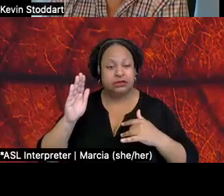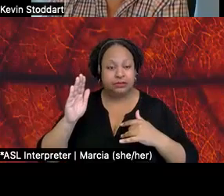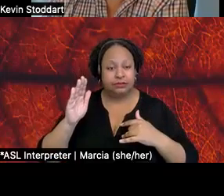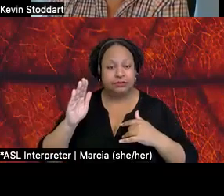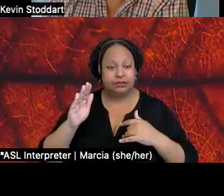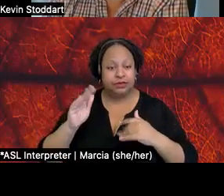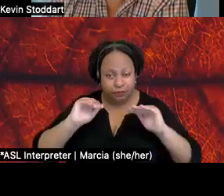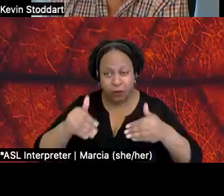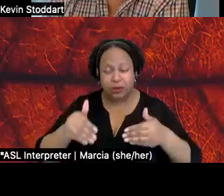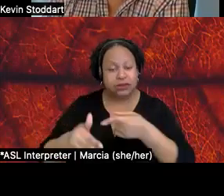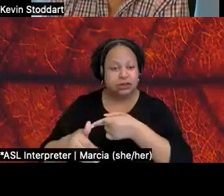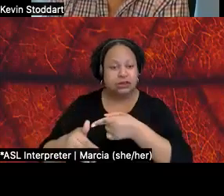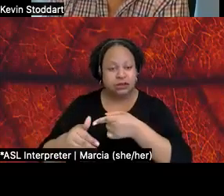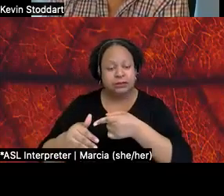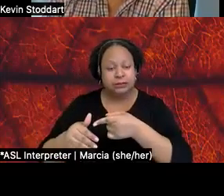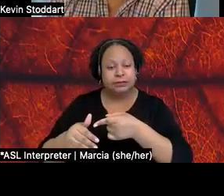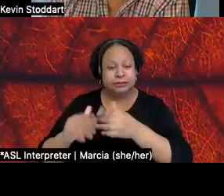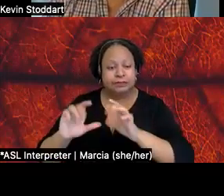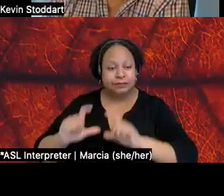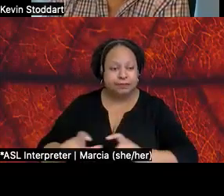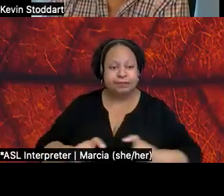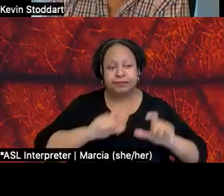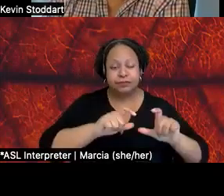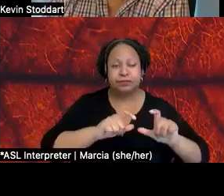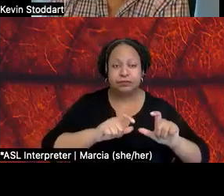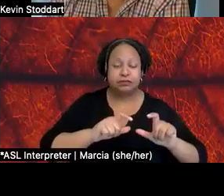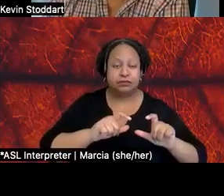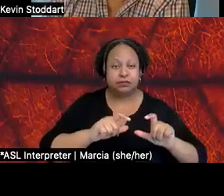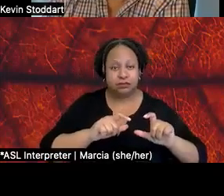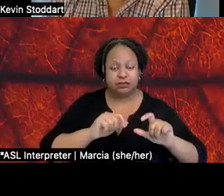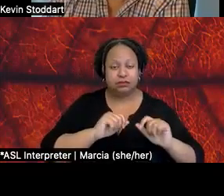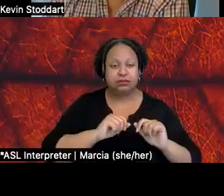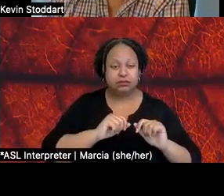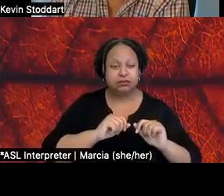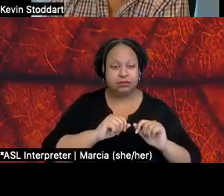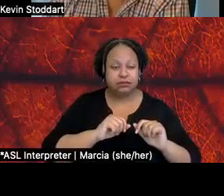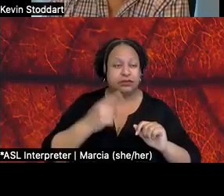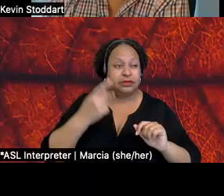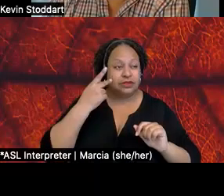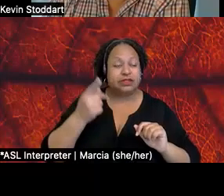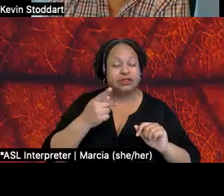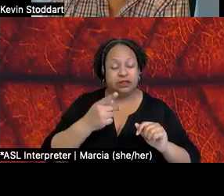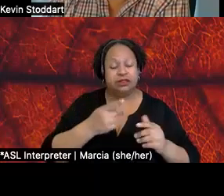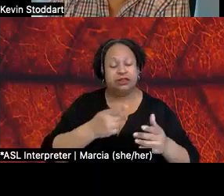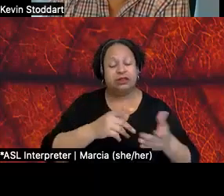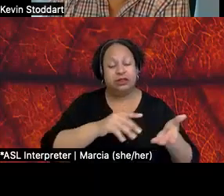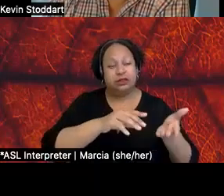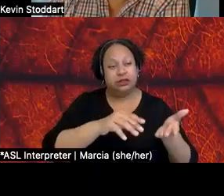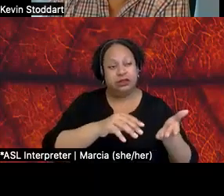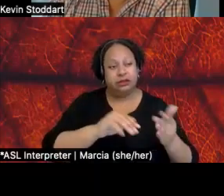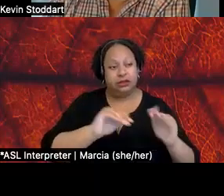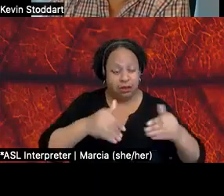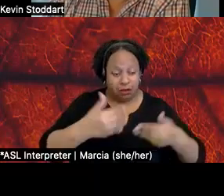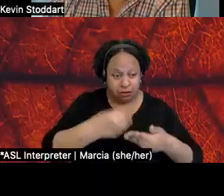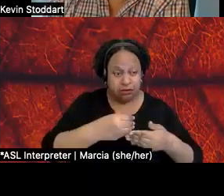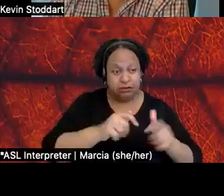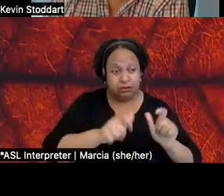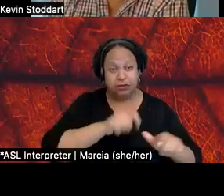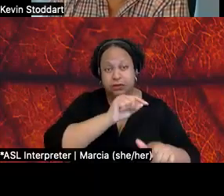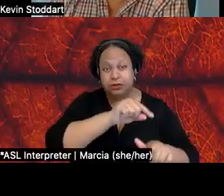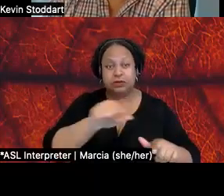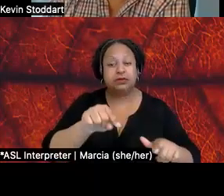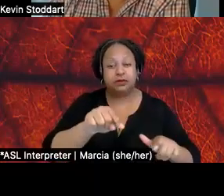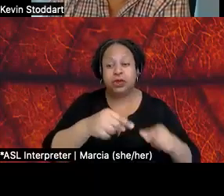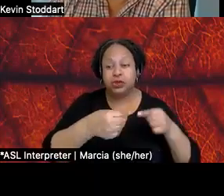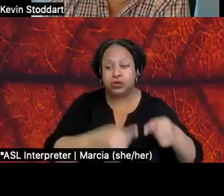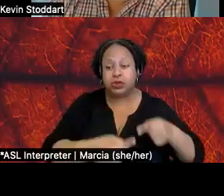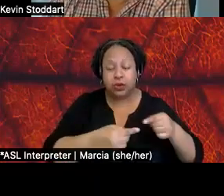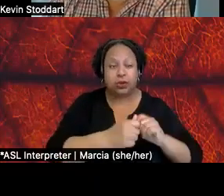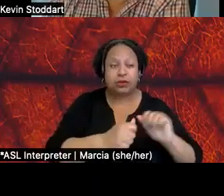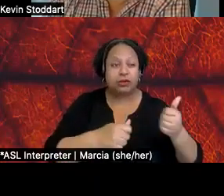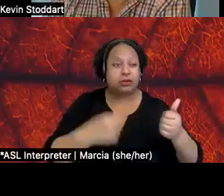We see a cluster of individuals that really struggle with other mental health problems.